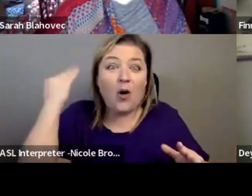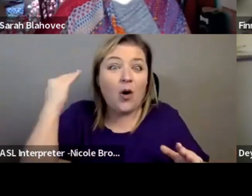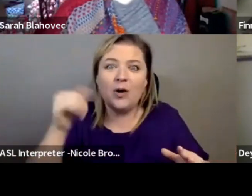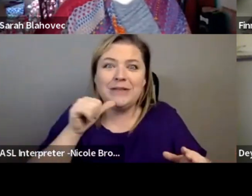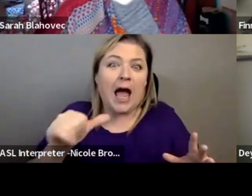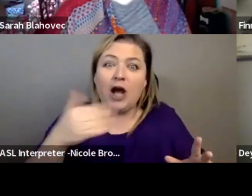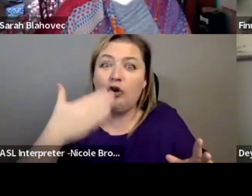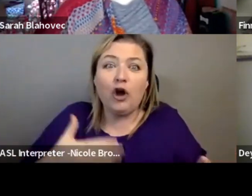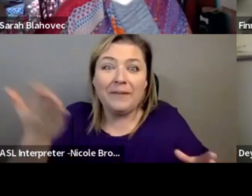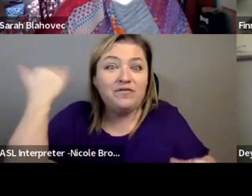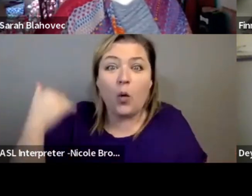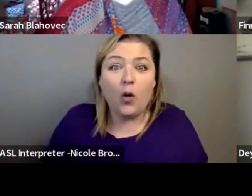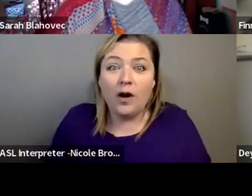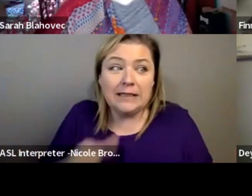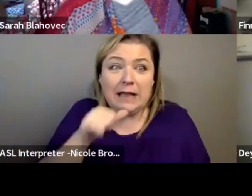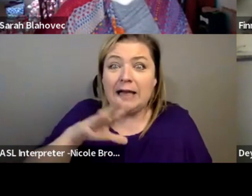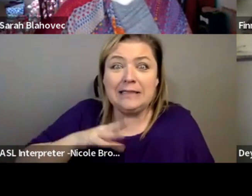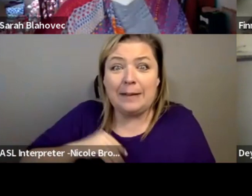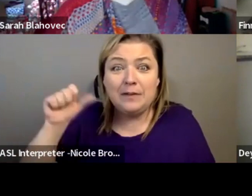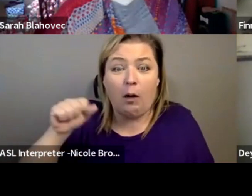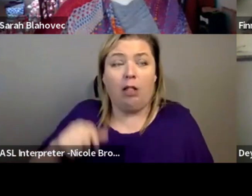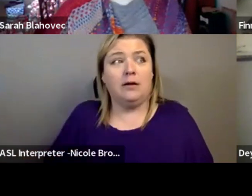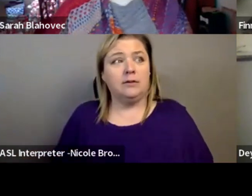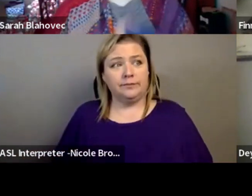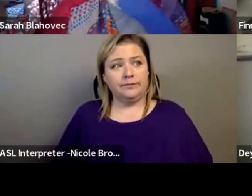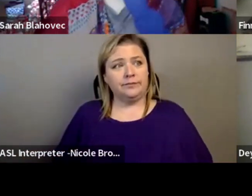acceptable before. And for